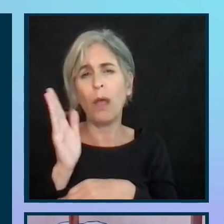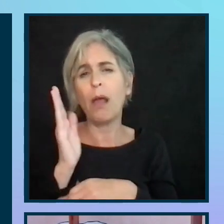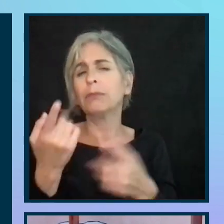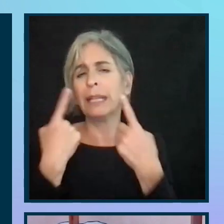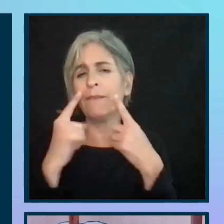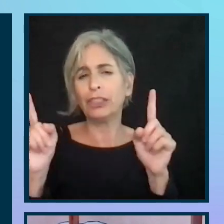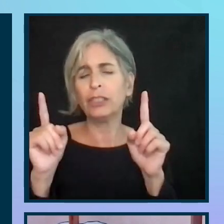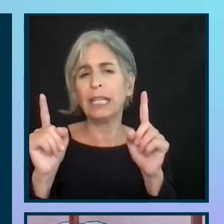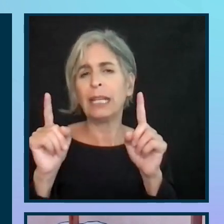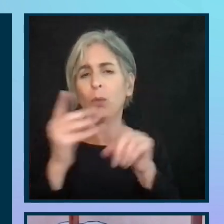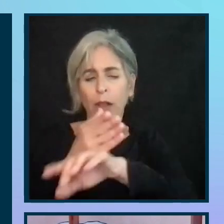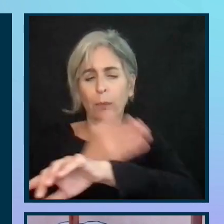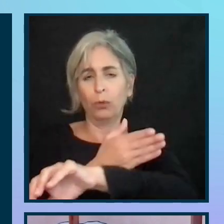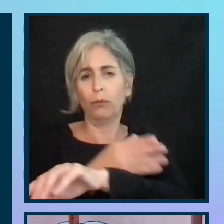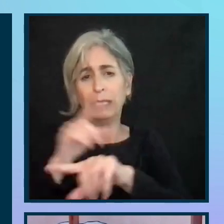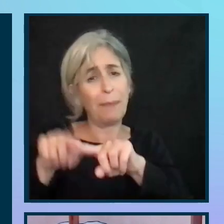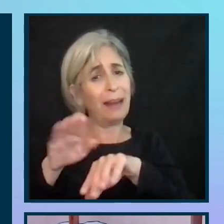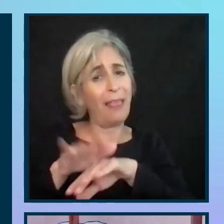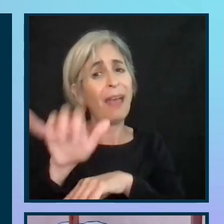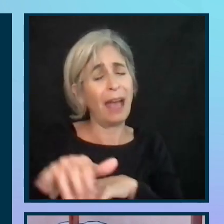so definitely lean on automation wherever we can.